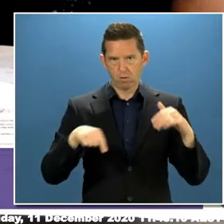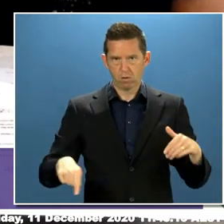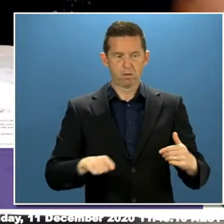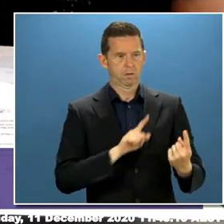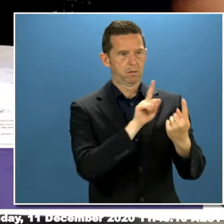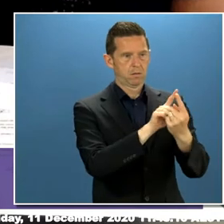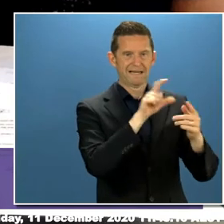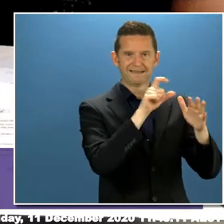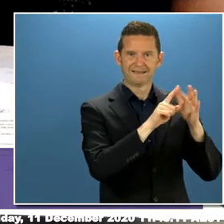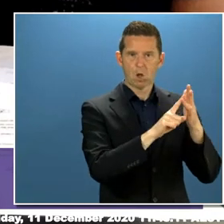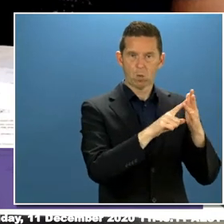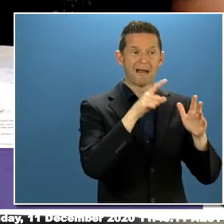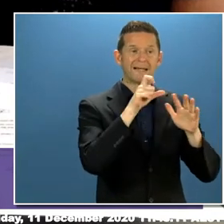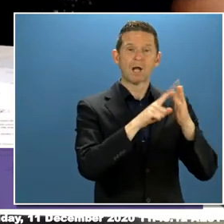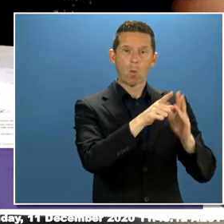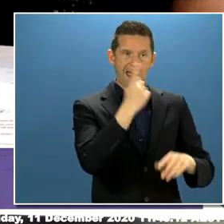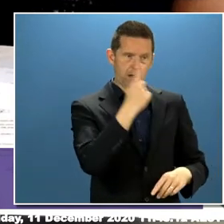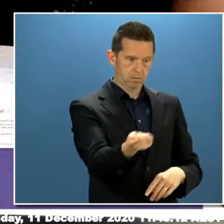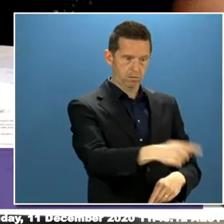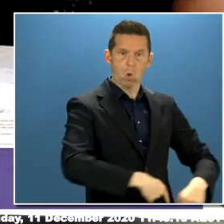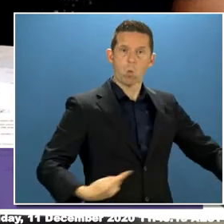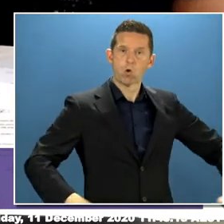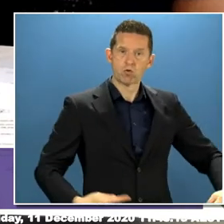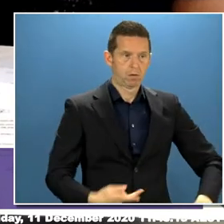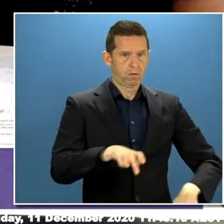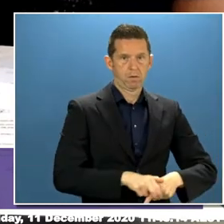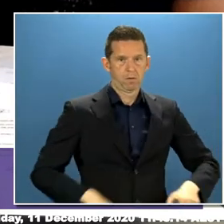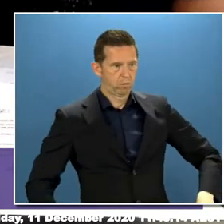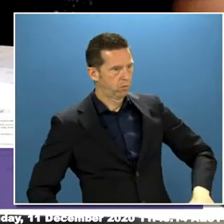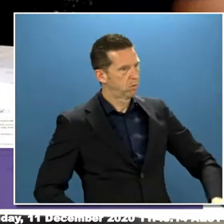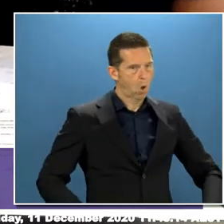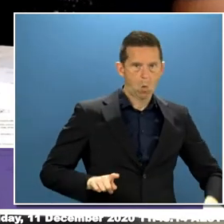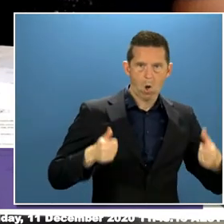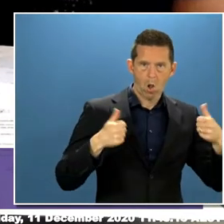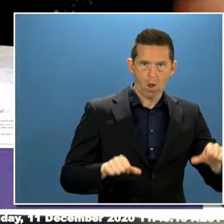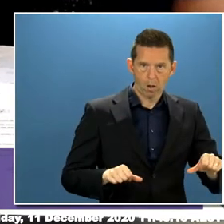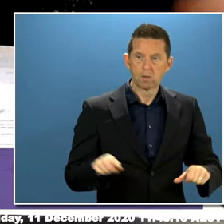The CEO jumps in a wheelchair, and then he or she goes and tries to shop with